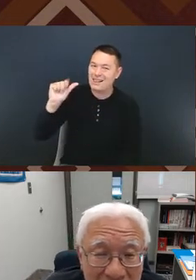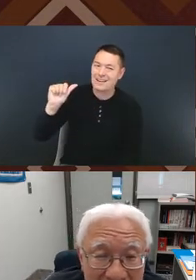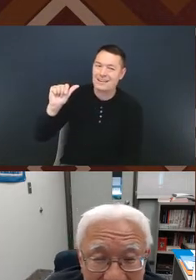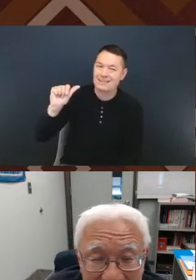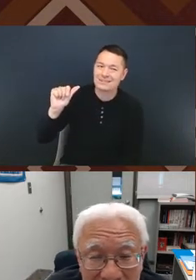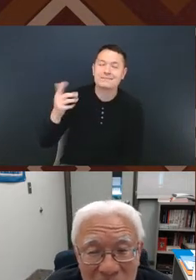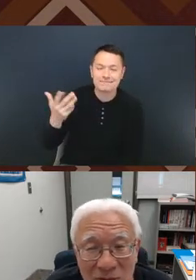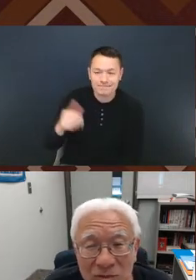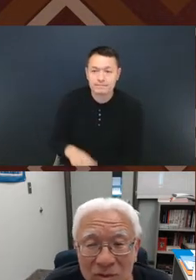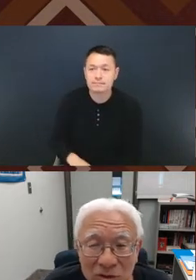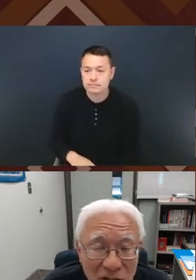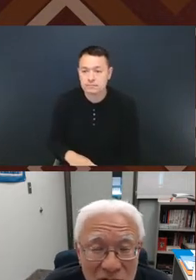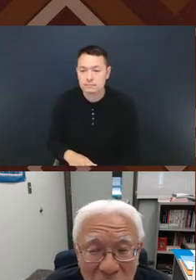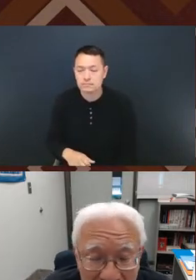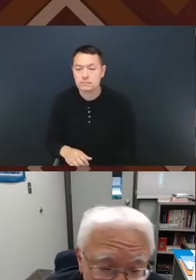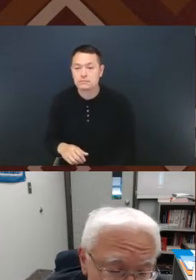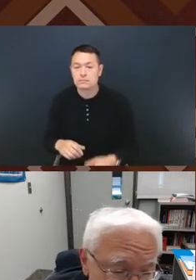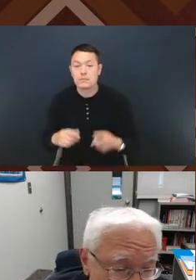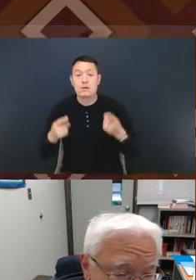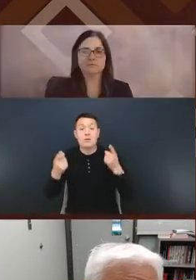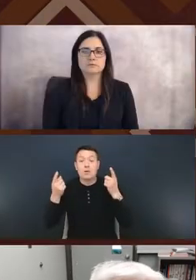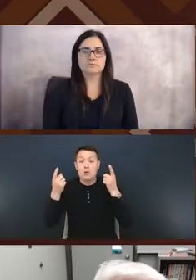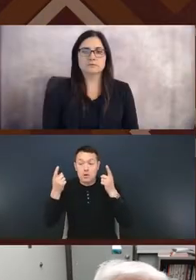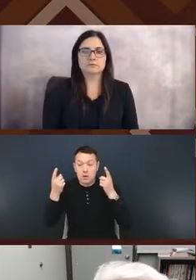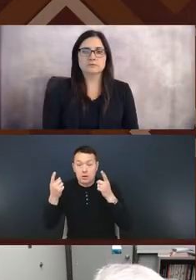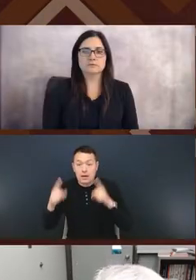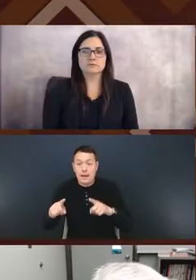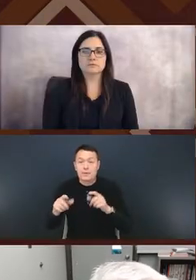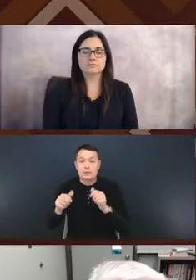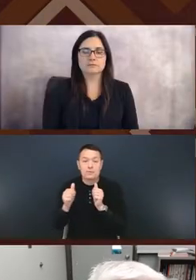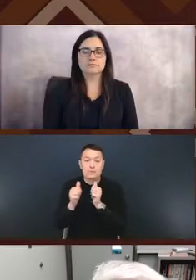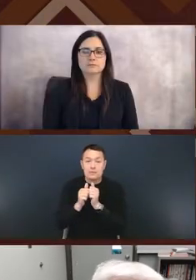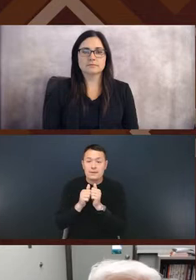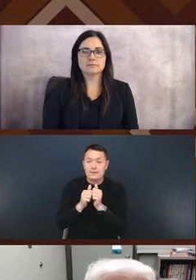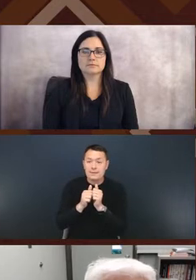The case of soon got to end with partial housing, a partial housing plus a teenager.